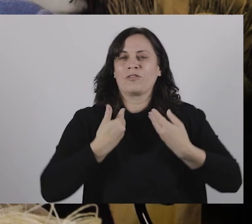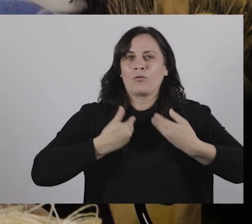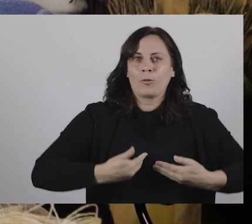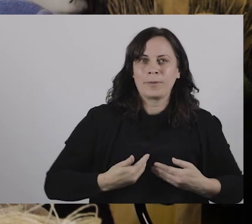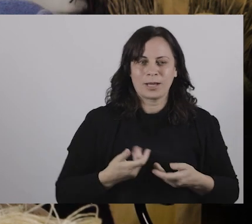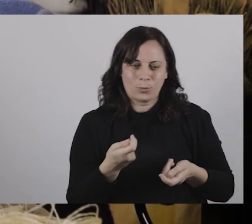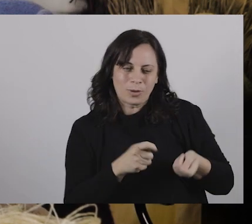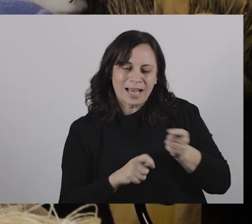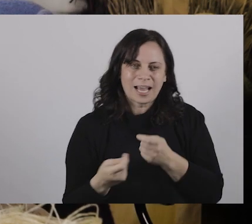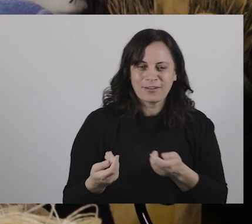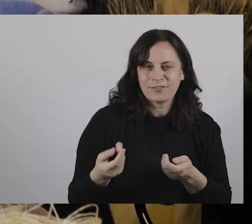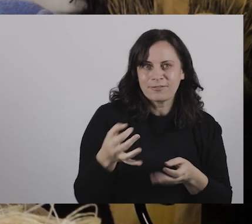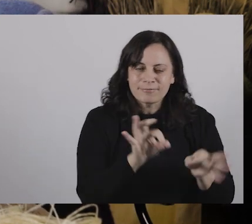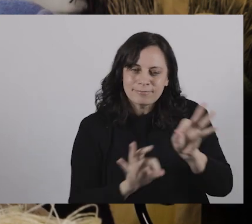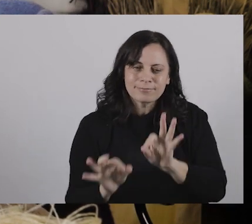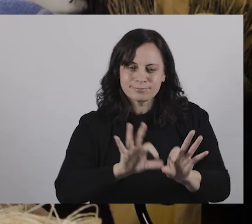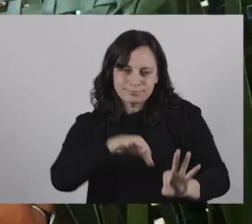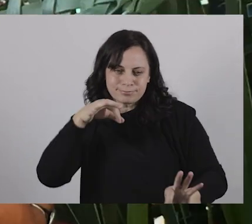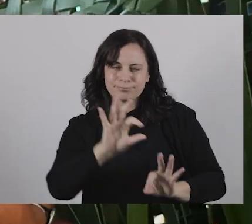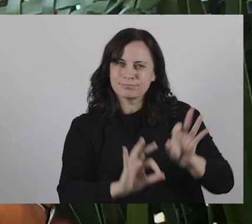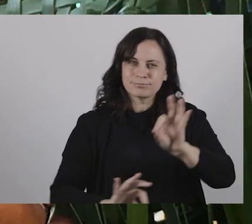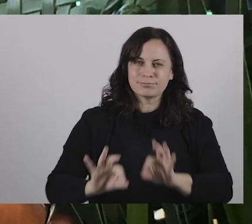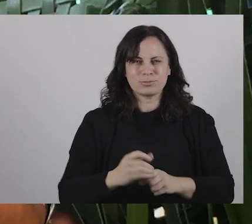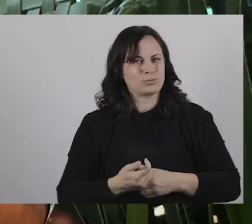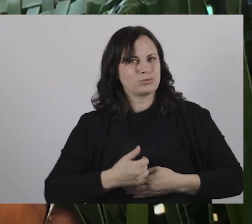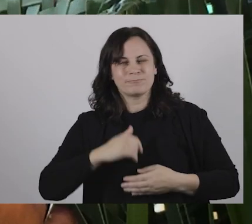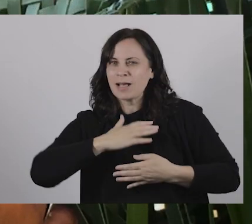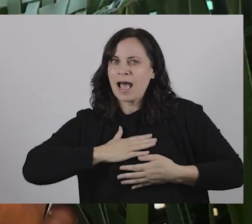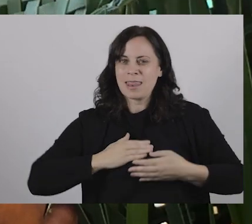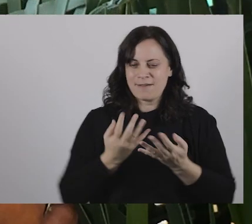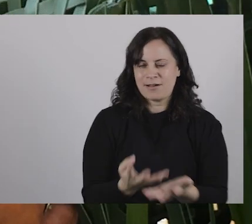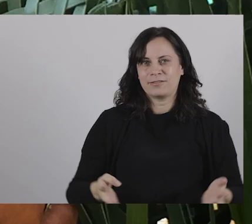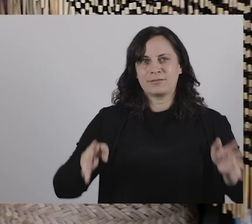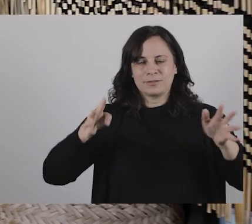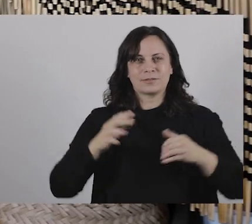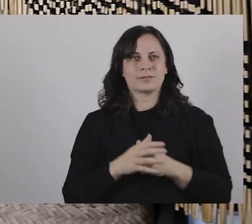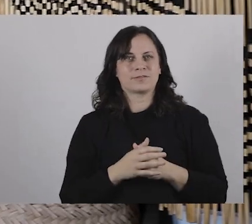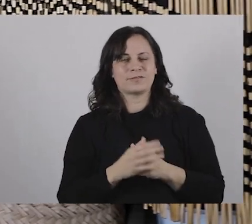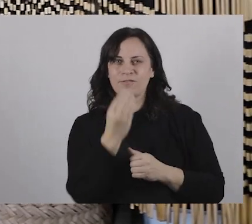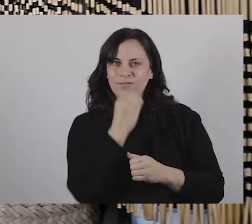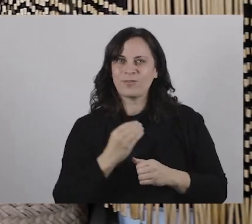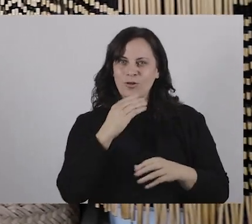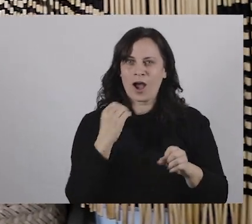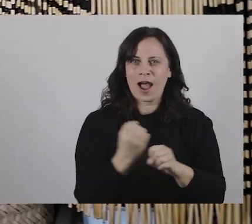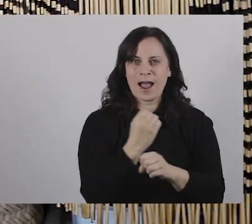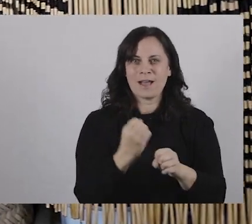that I love doing. I just love the kete kai, and I love the rourou...